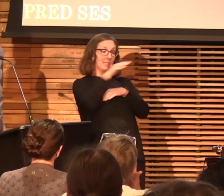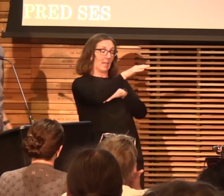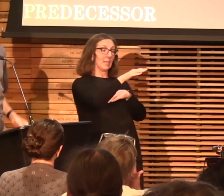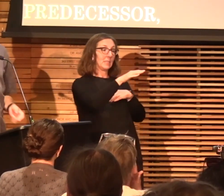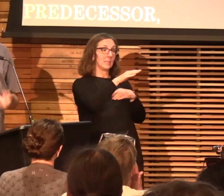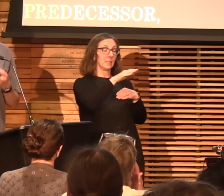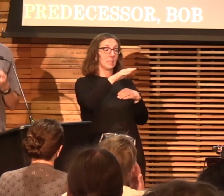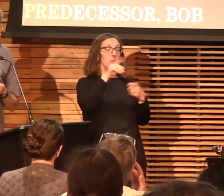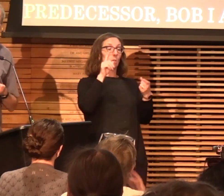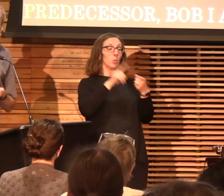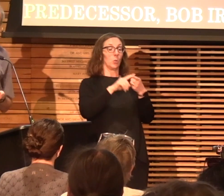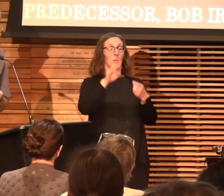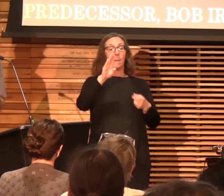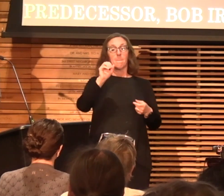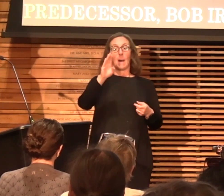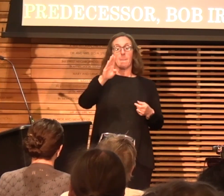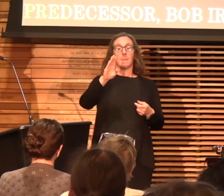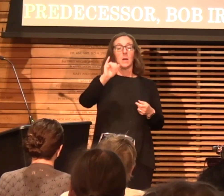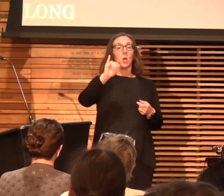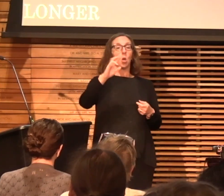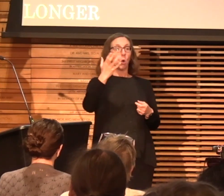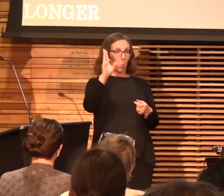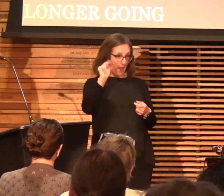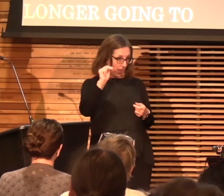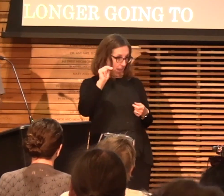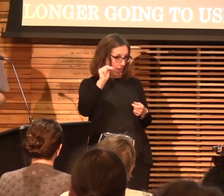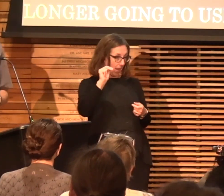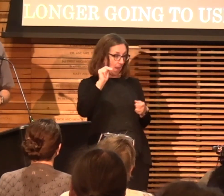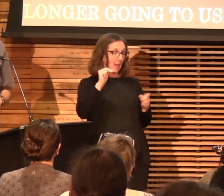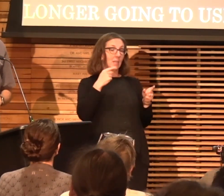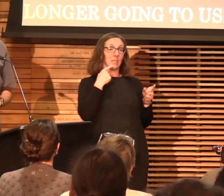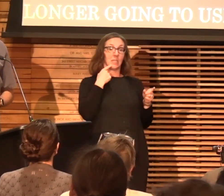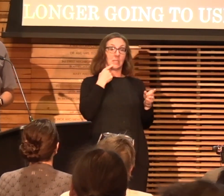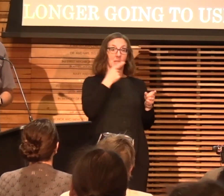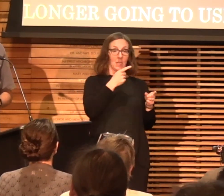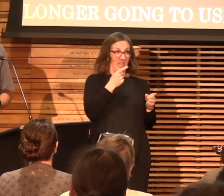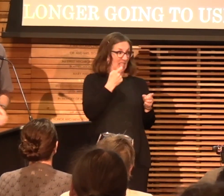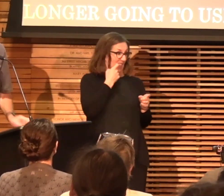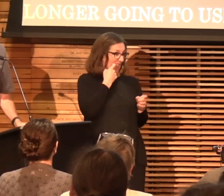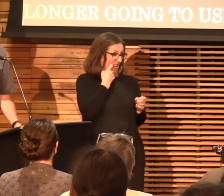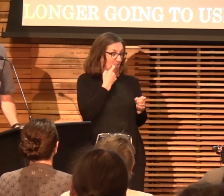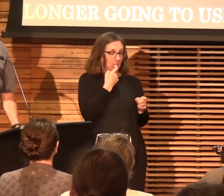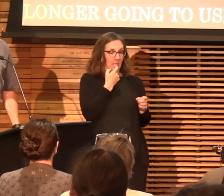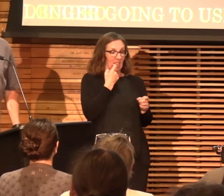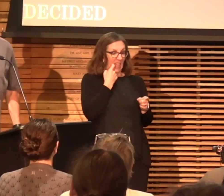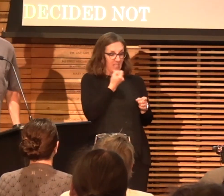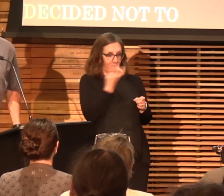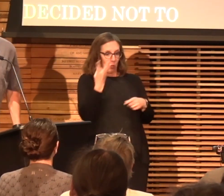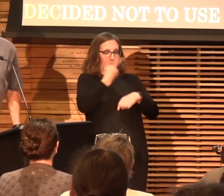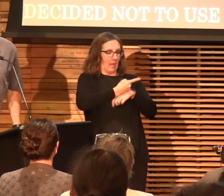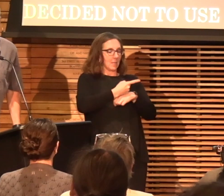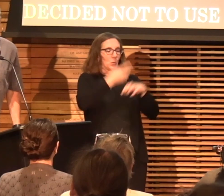claiming they're no longer going to use, "In the last few days, we've decided not to use Helen Keller in fundraising anymore